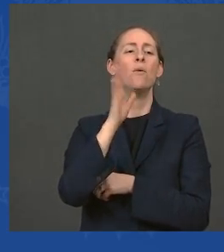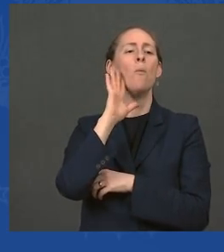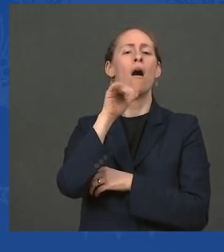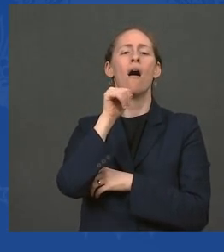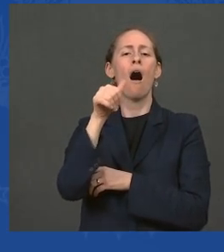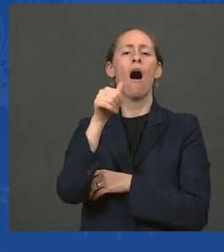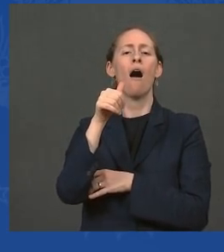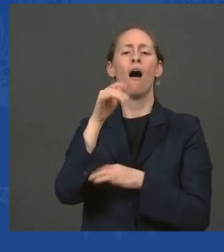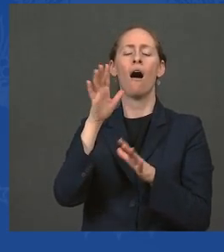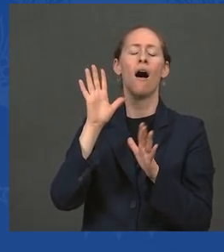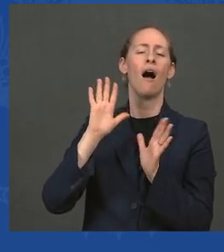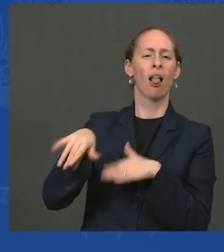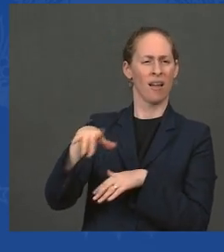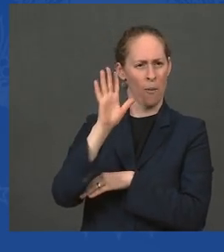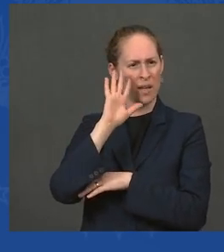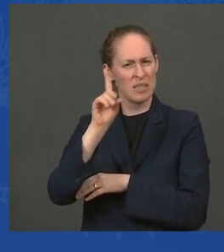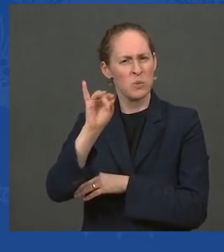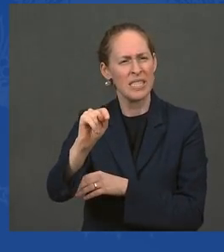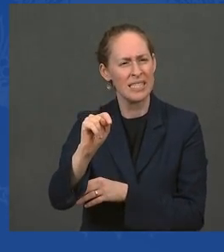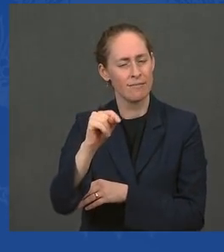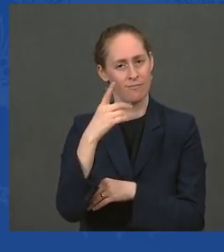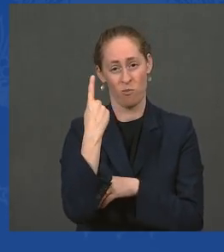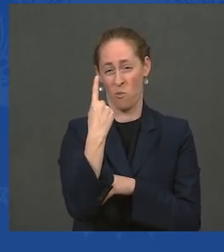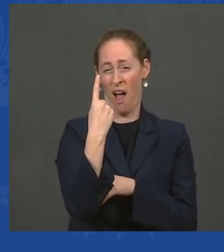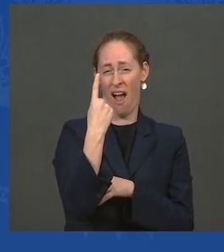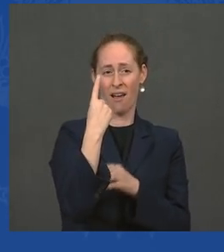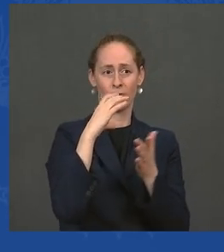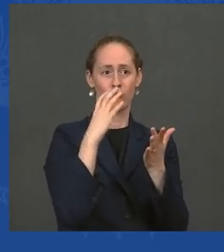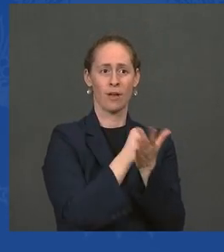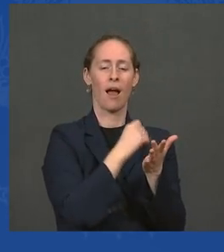Just a fighting chance; no guarantees. Just a chance.